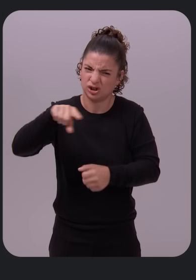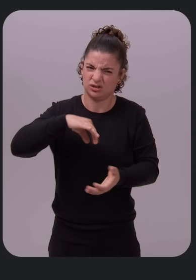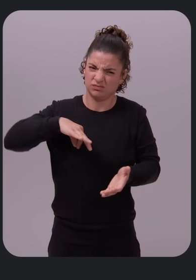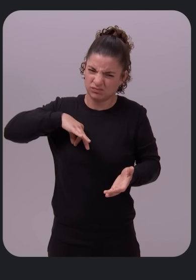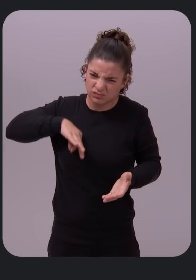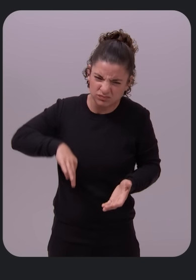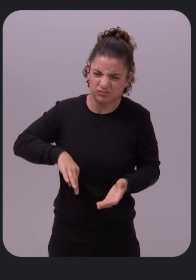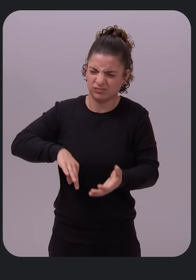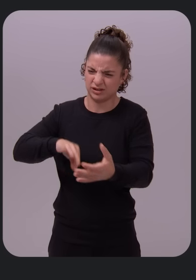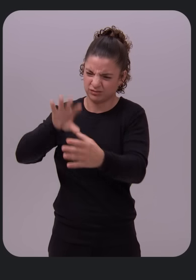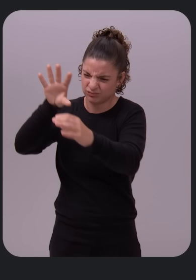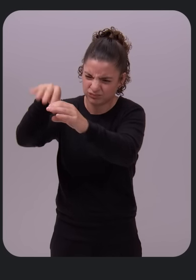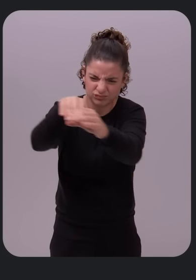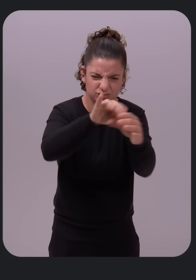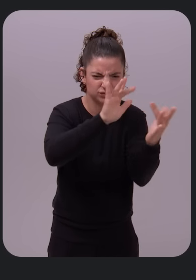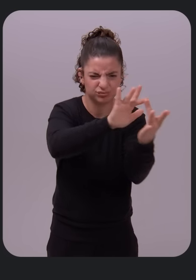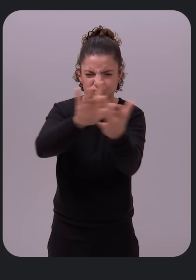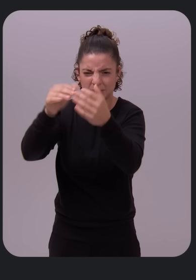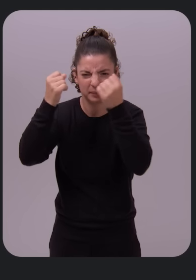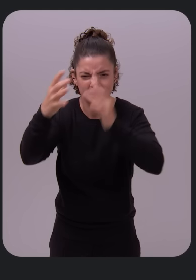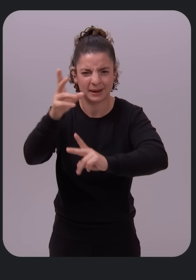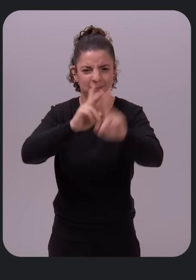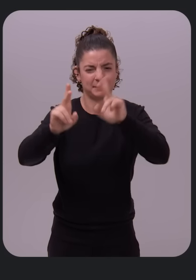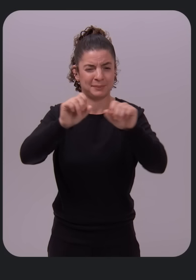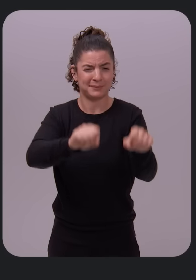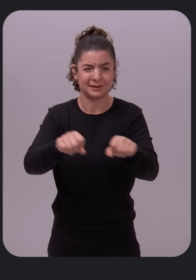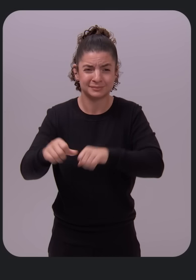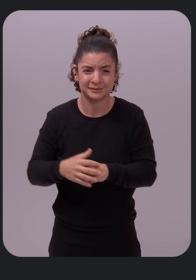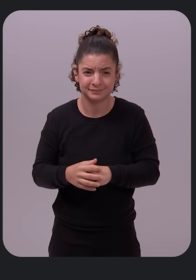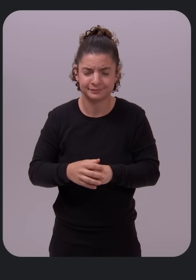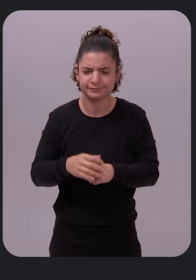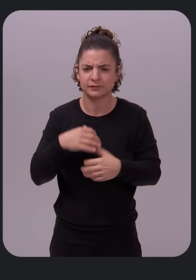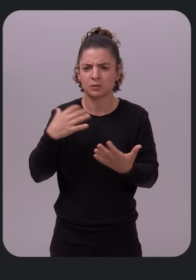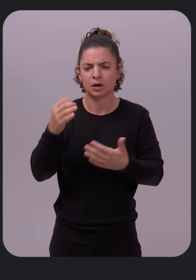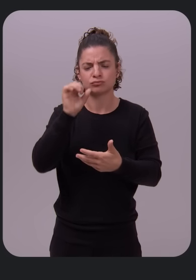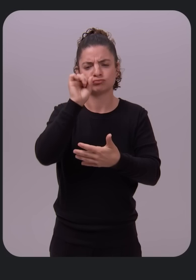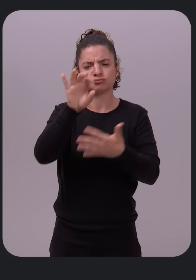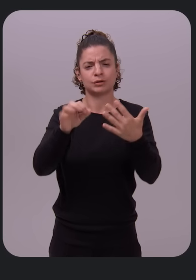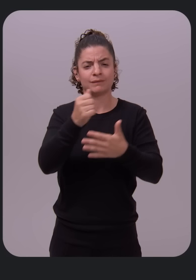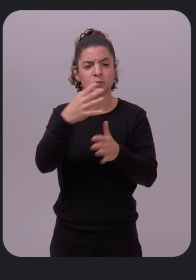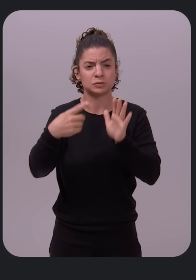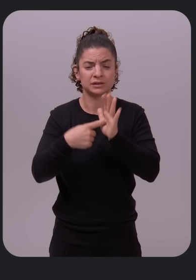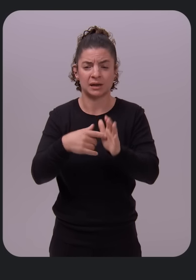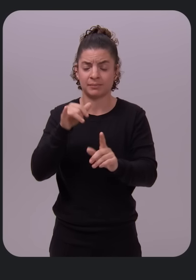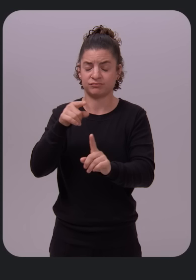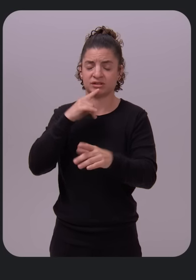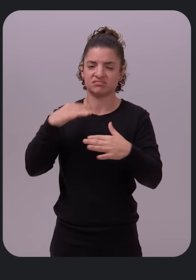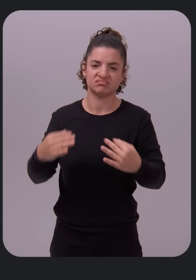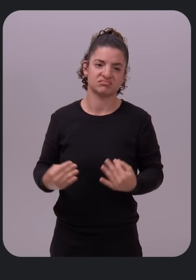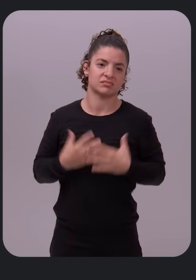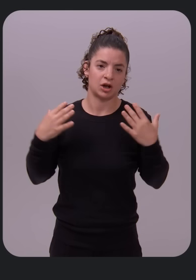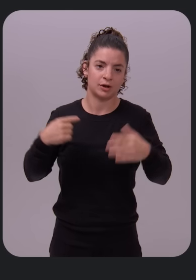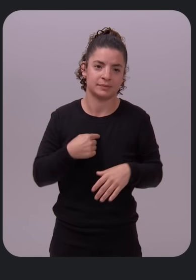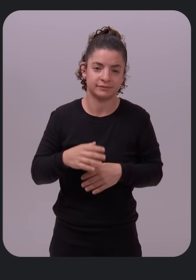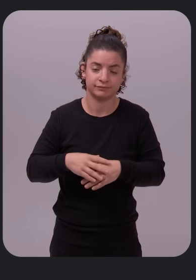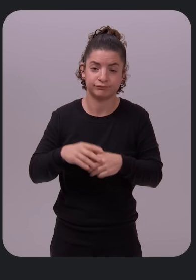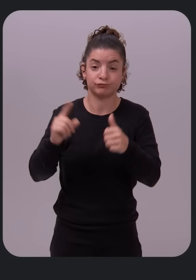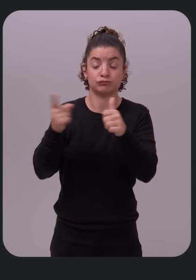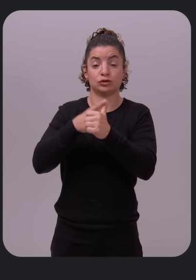as many people as possible. I want to leave you with a few examples that inspire me. The first is top of mind for those